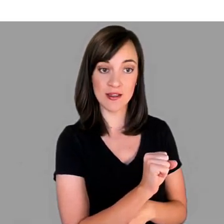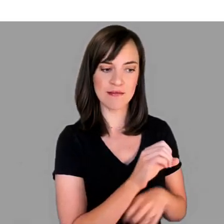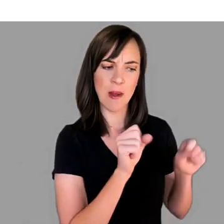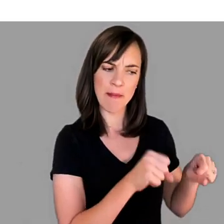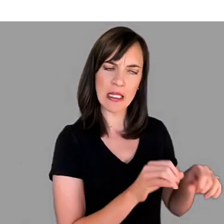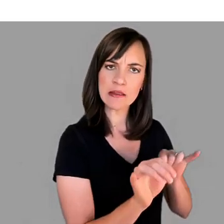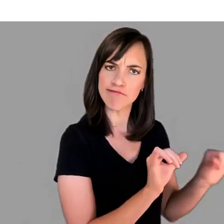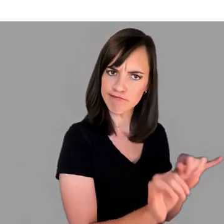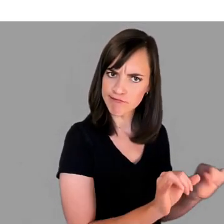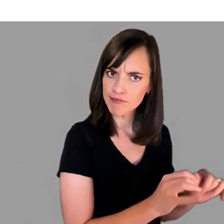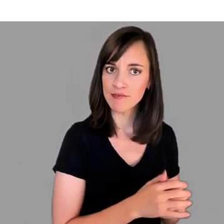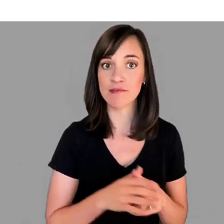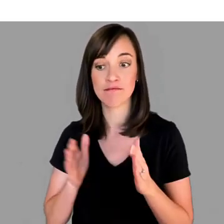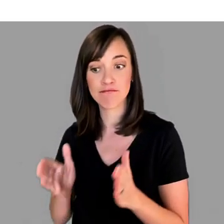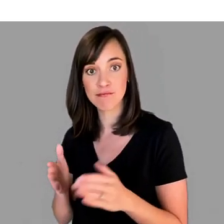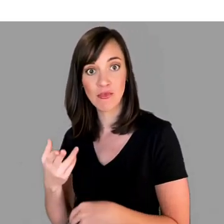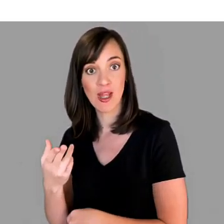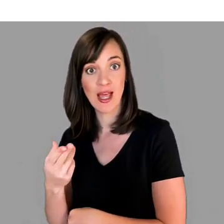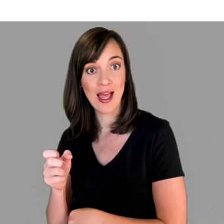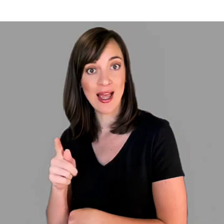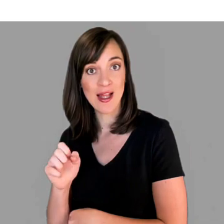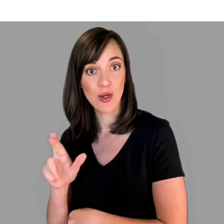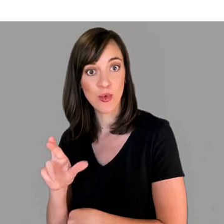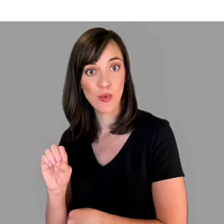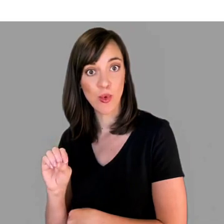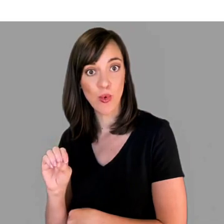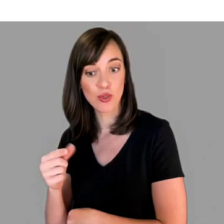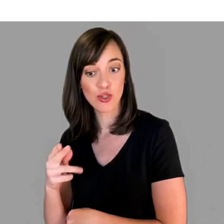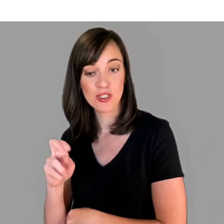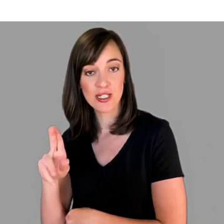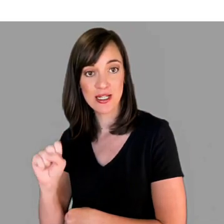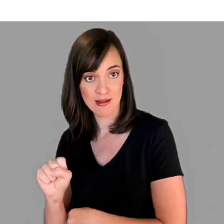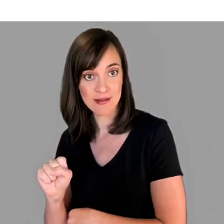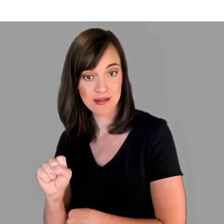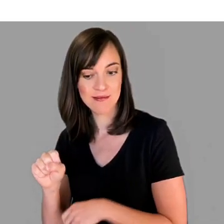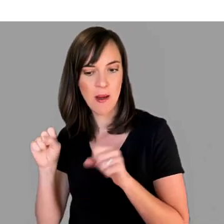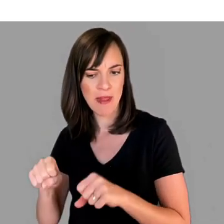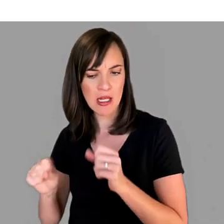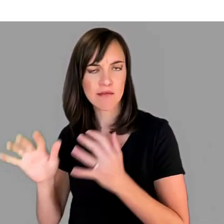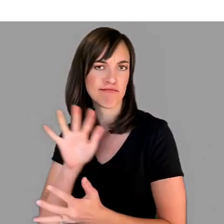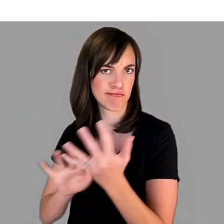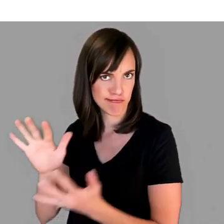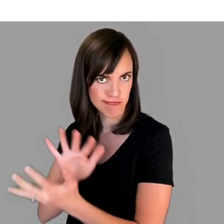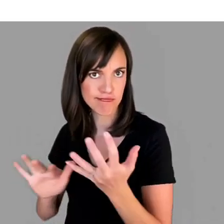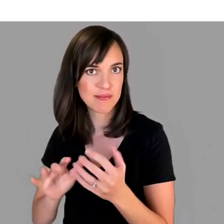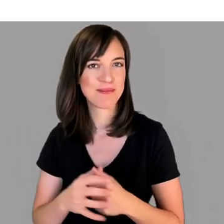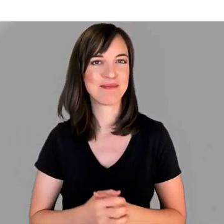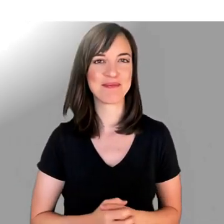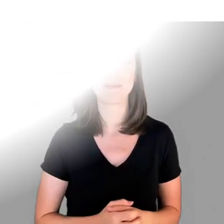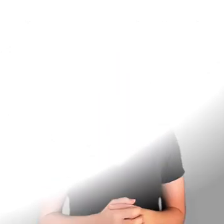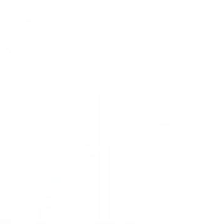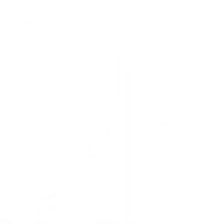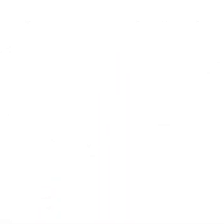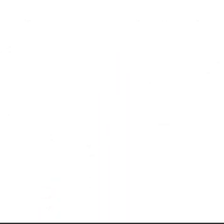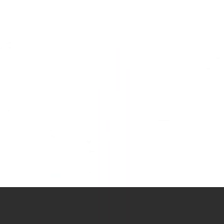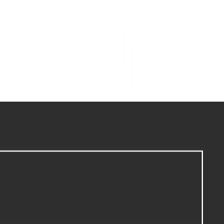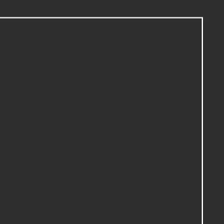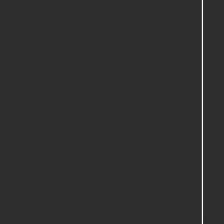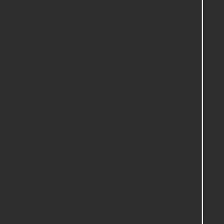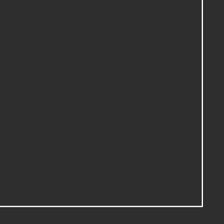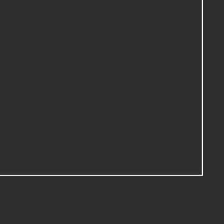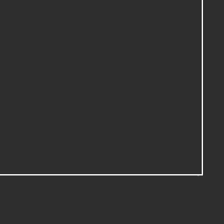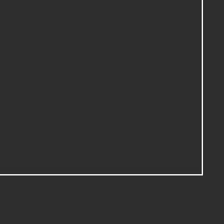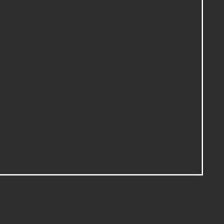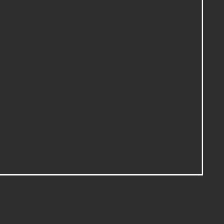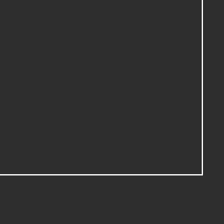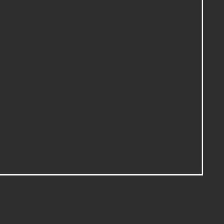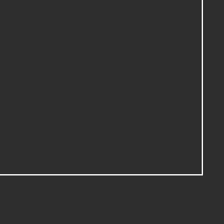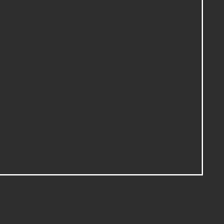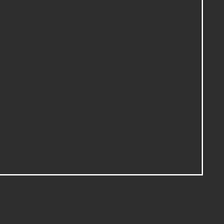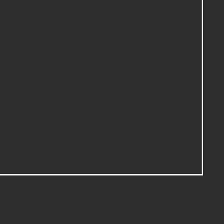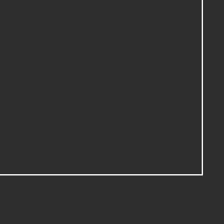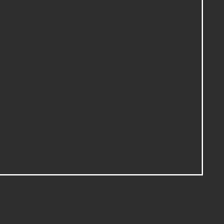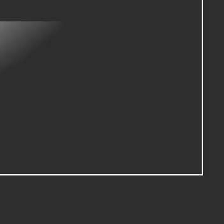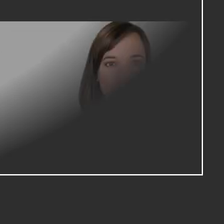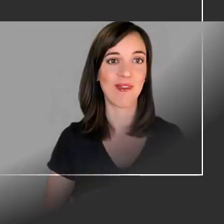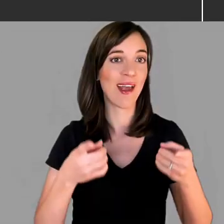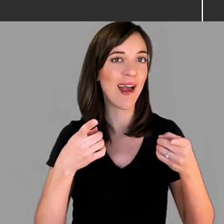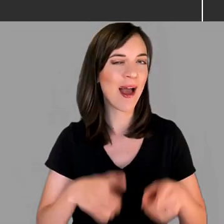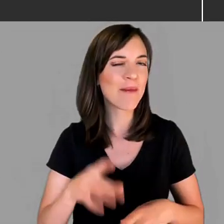or heterogenous (mixed-ability).